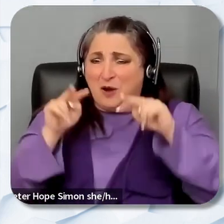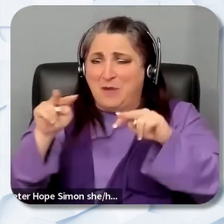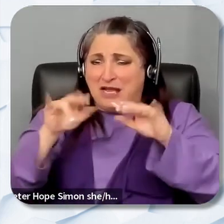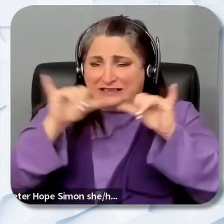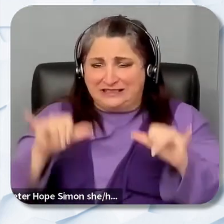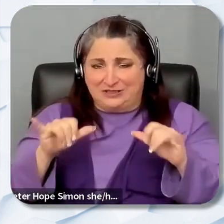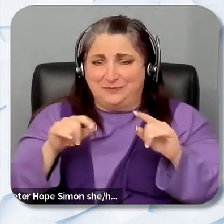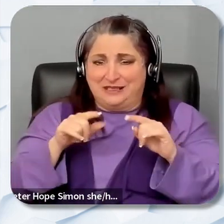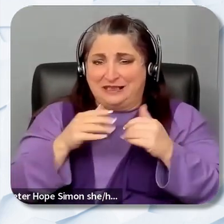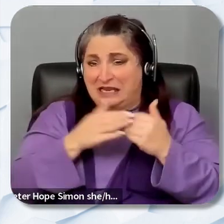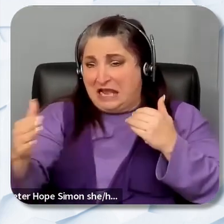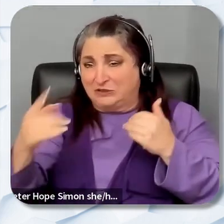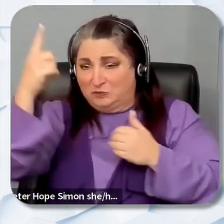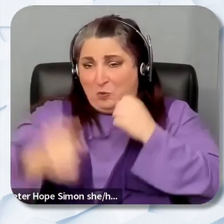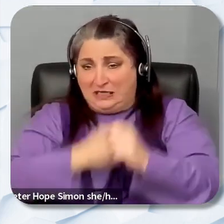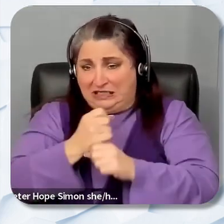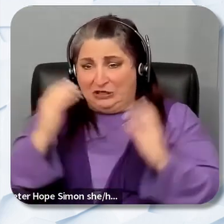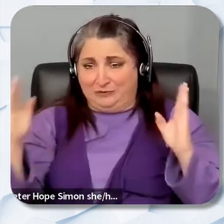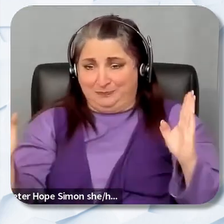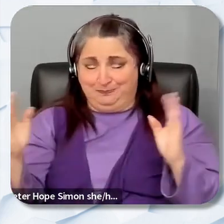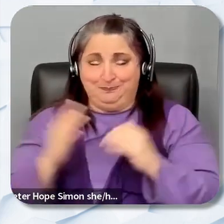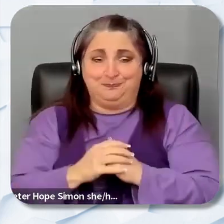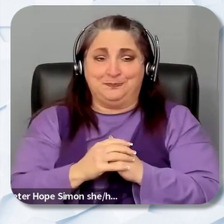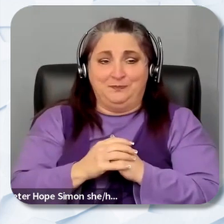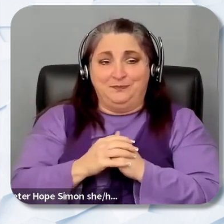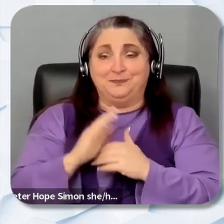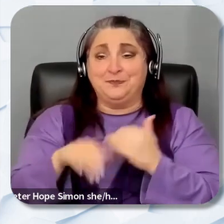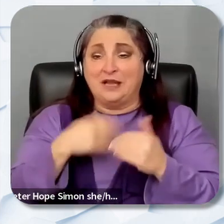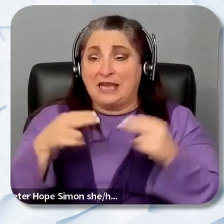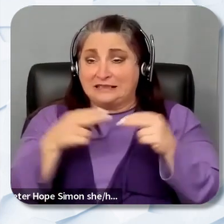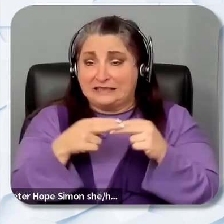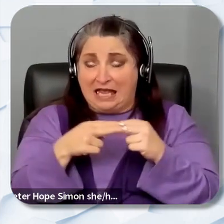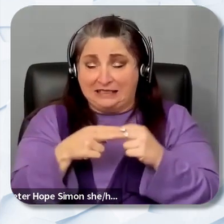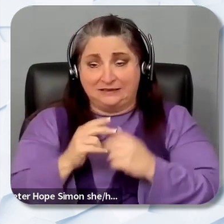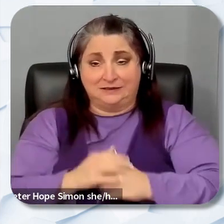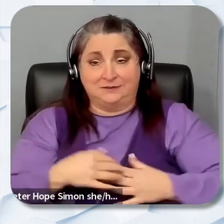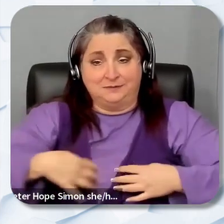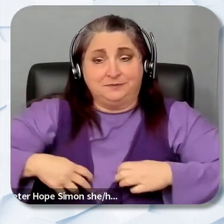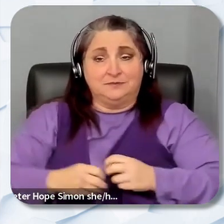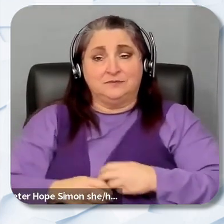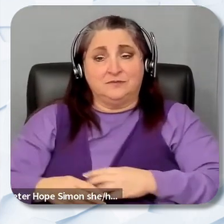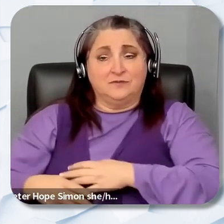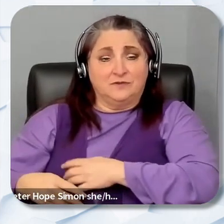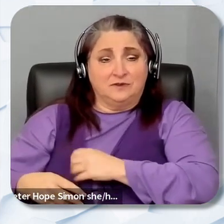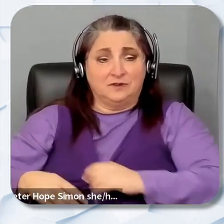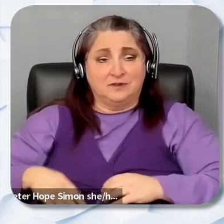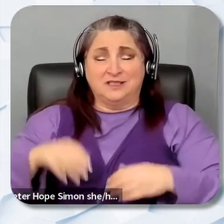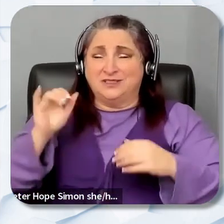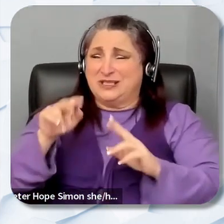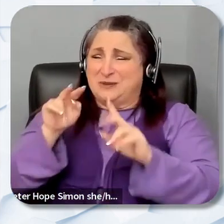over the next year. Next slide, please. So what is this monitoring process? So you may